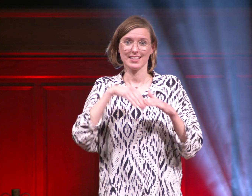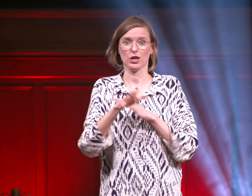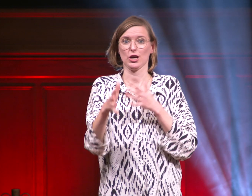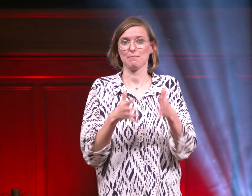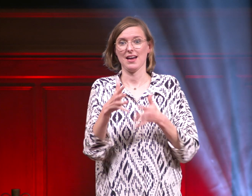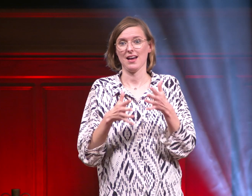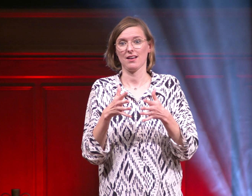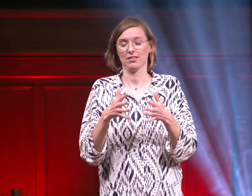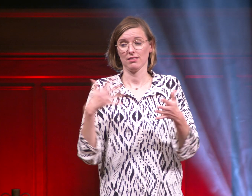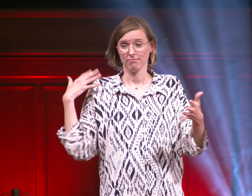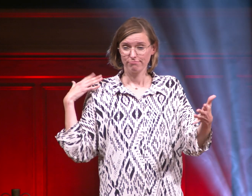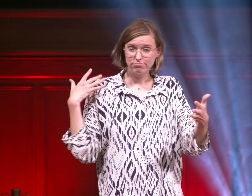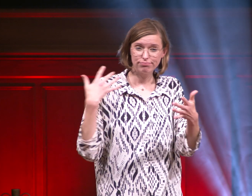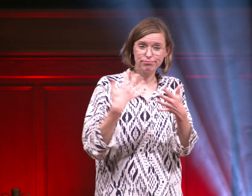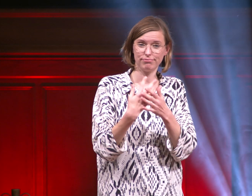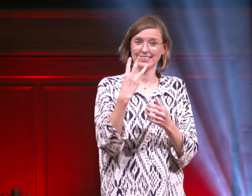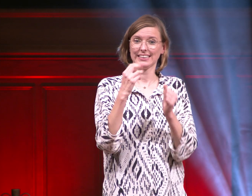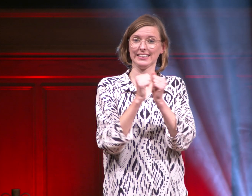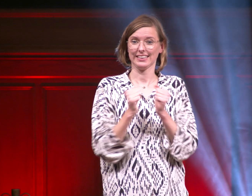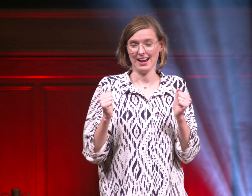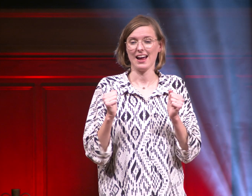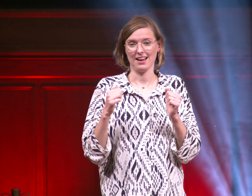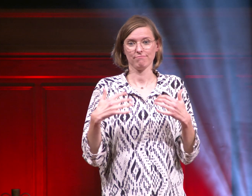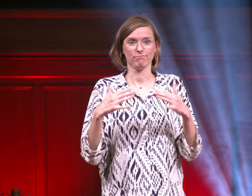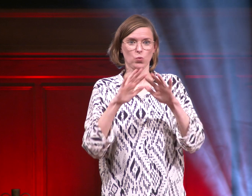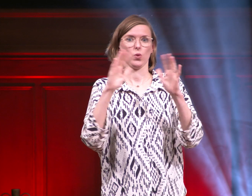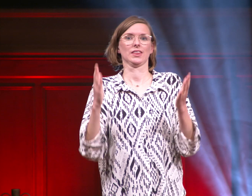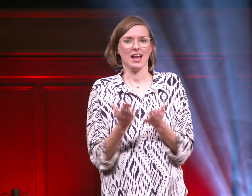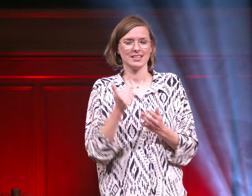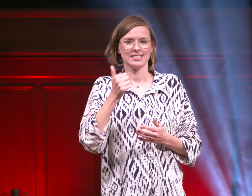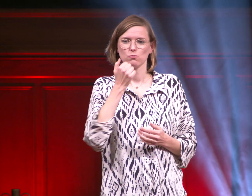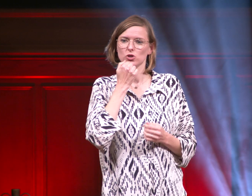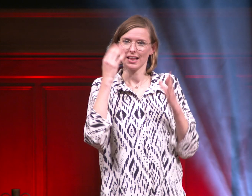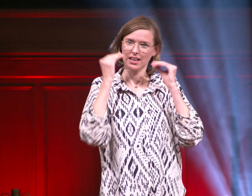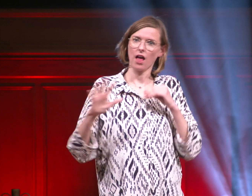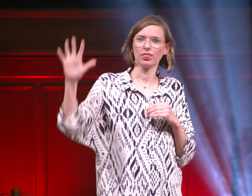we set up this project, Museums in Sign Language. And we've been going on for three years now,